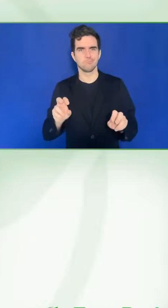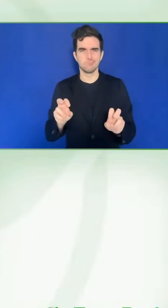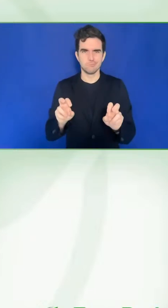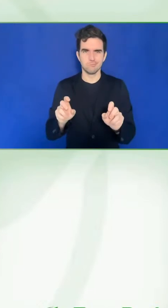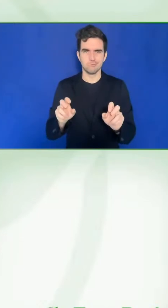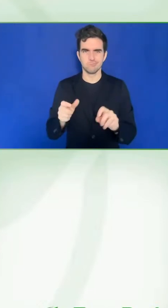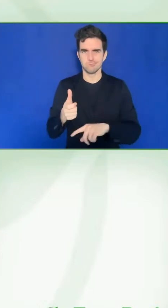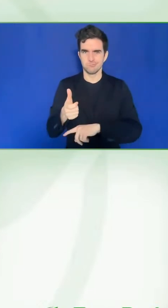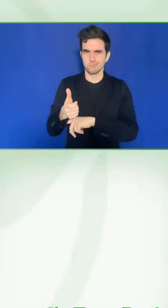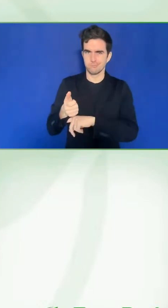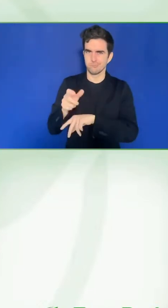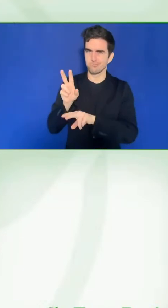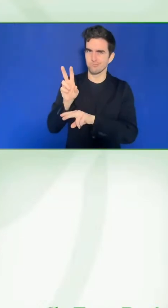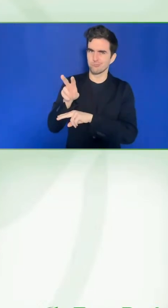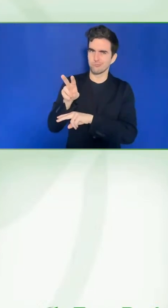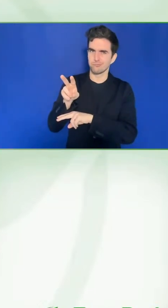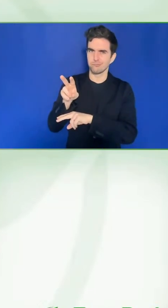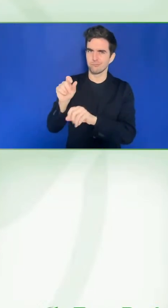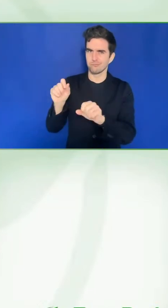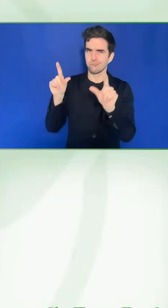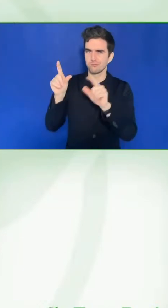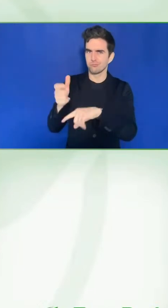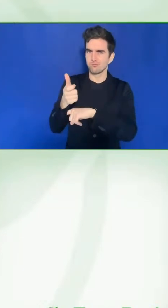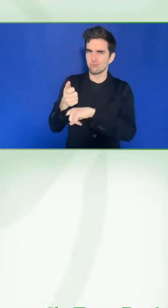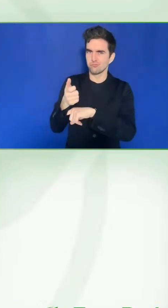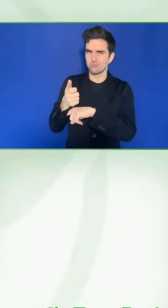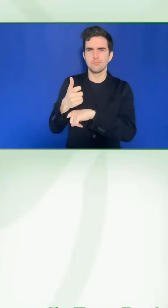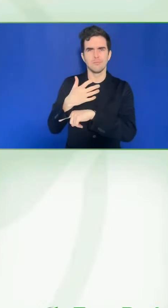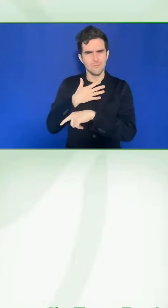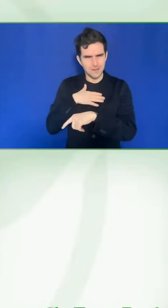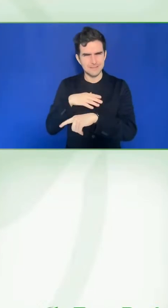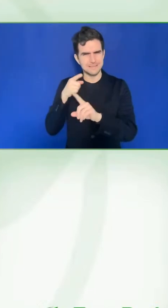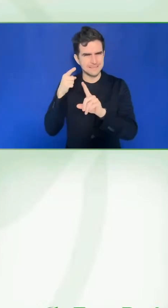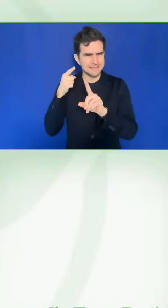identities, racial and ethnic communities, and today, we are increasingly recognising